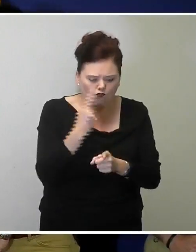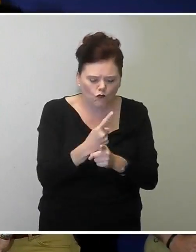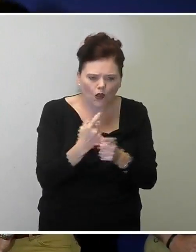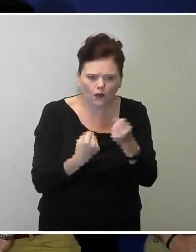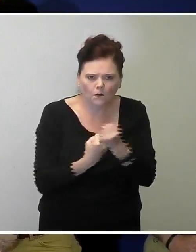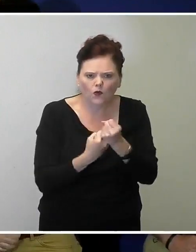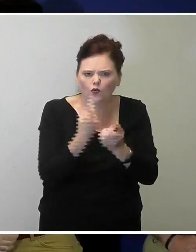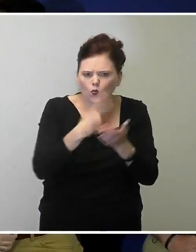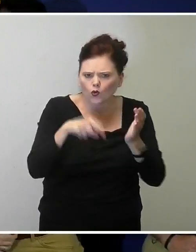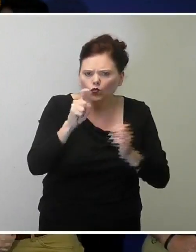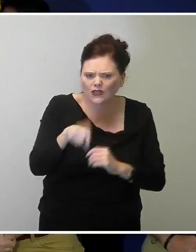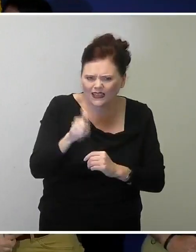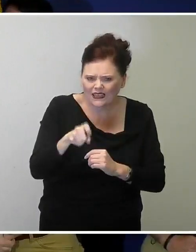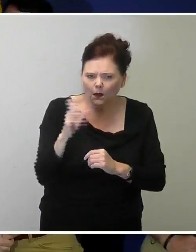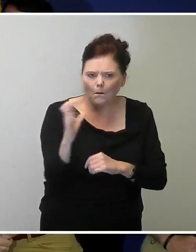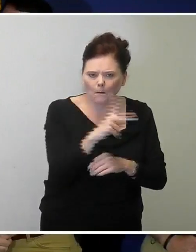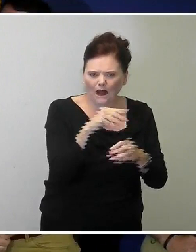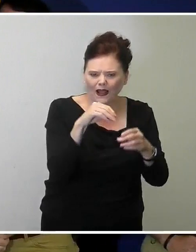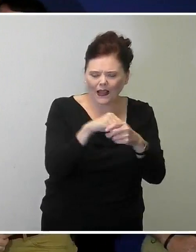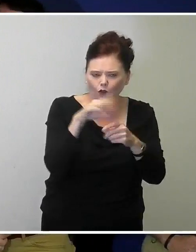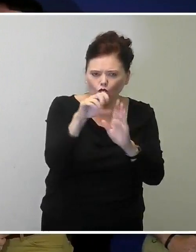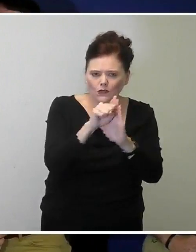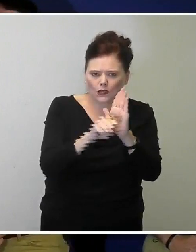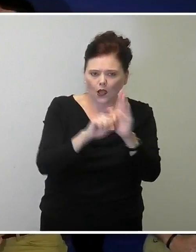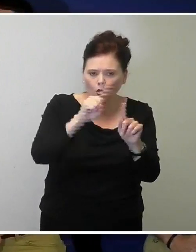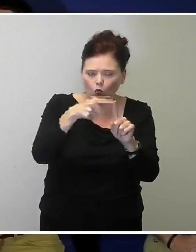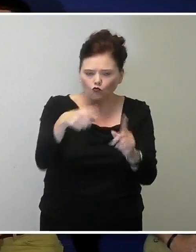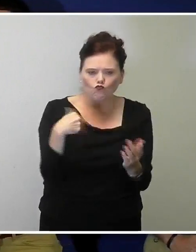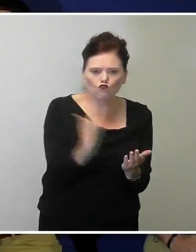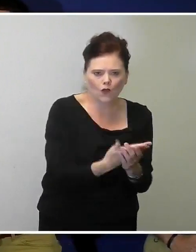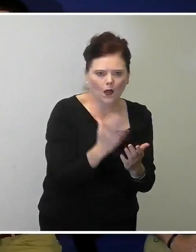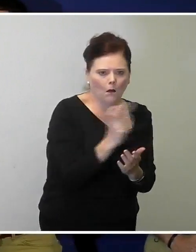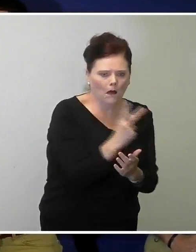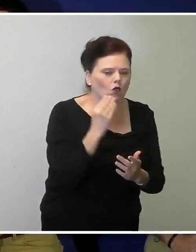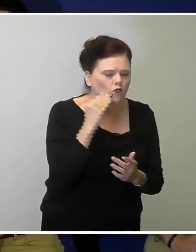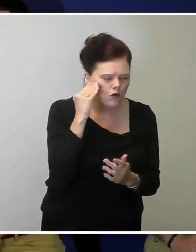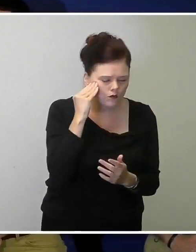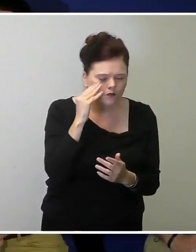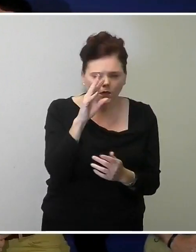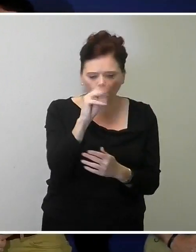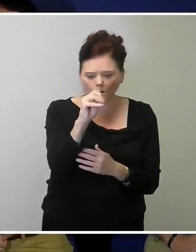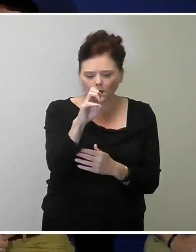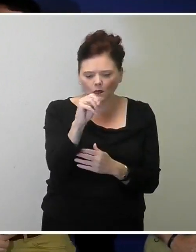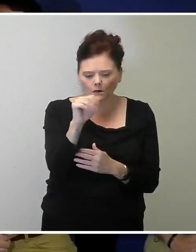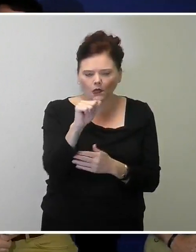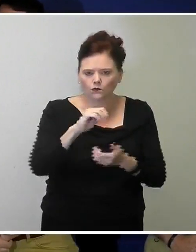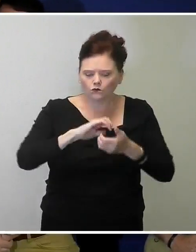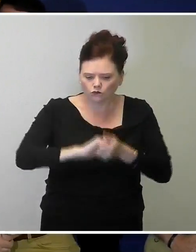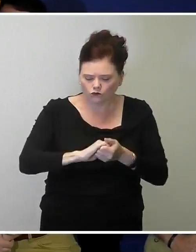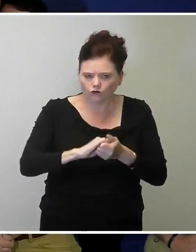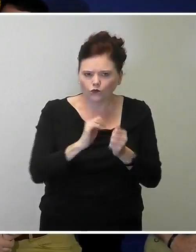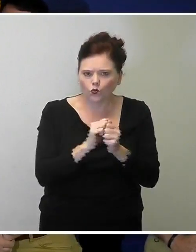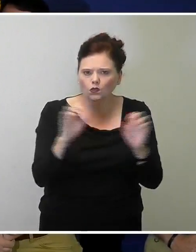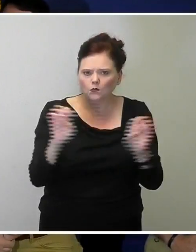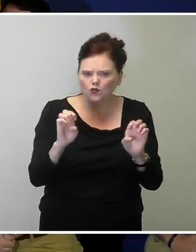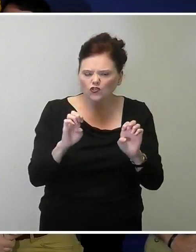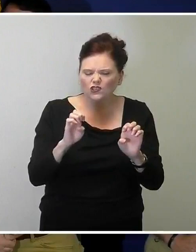MAKE SURE YOU HAVE A HOME TO GO TO AND YOU CAN BE TAKEN CARE OF MECHANISM IN YOUR STATE WHEN YOU